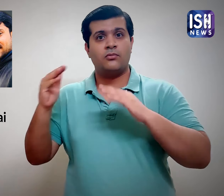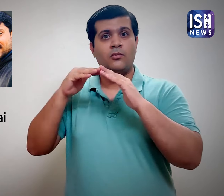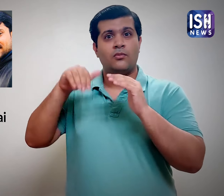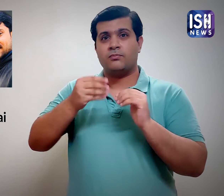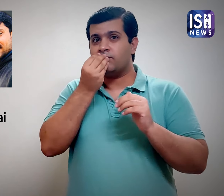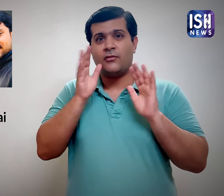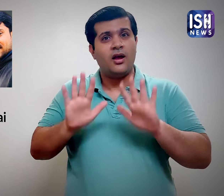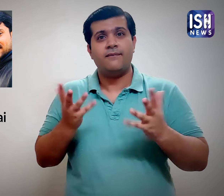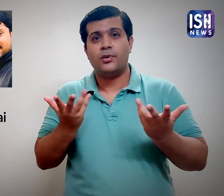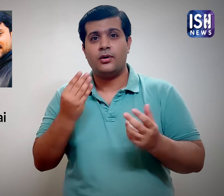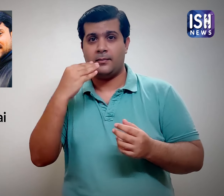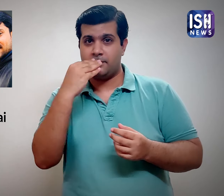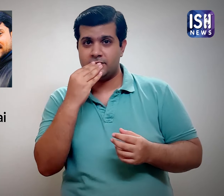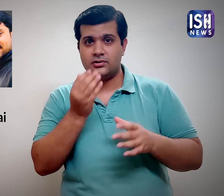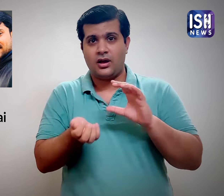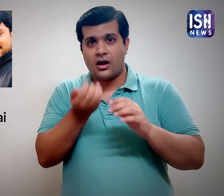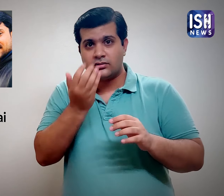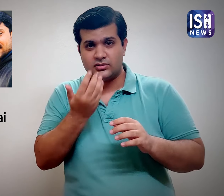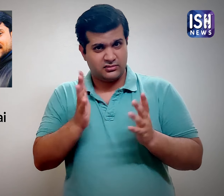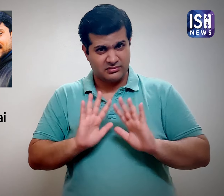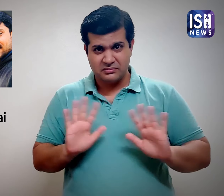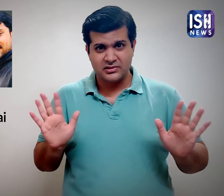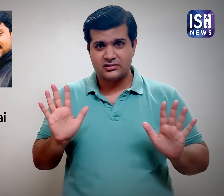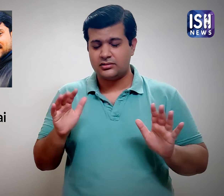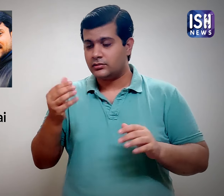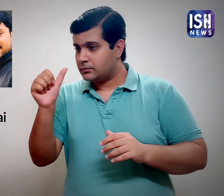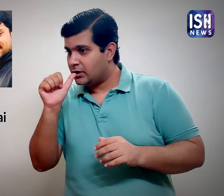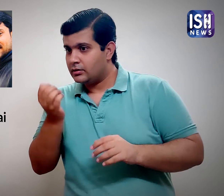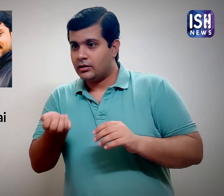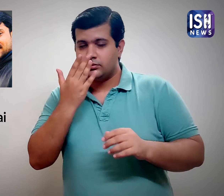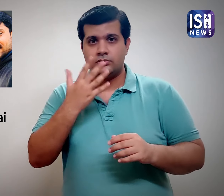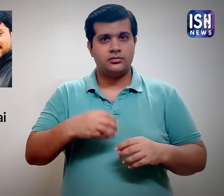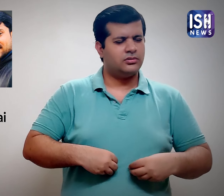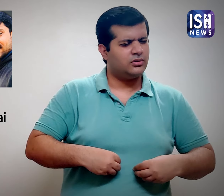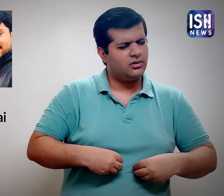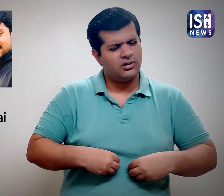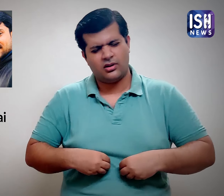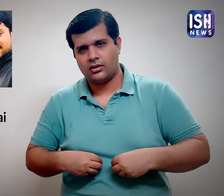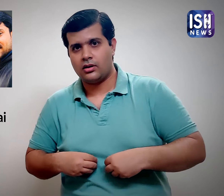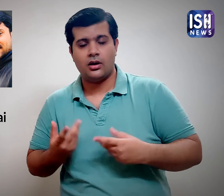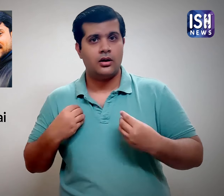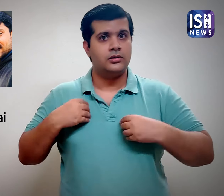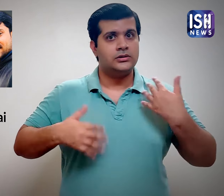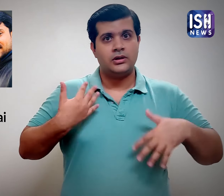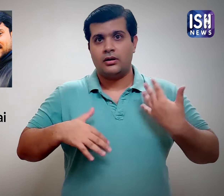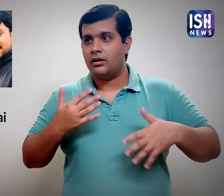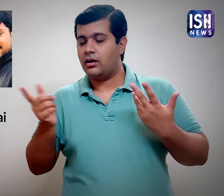All he had were biscuits, peanuts and water to eat. He was starving.